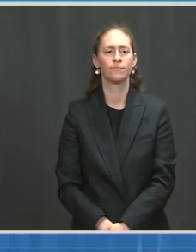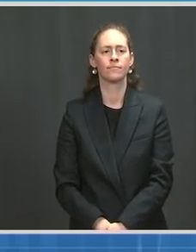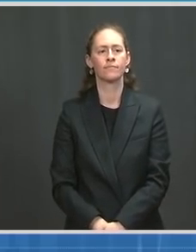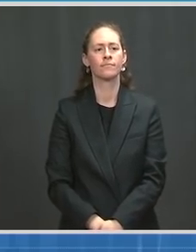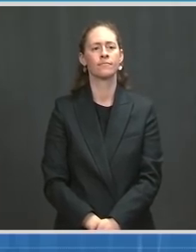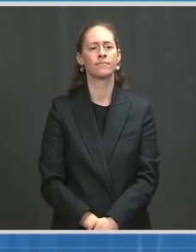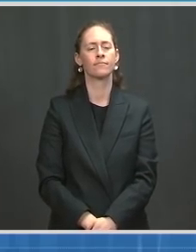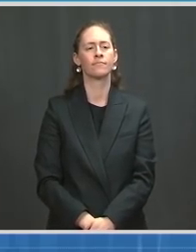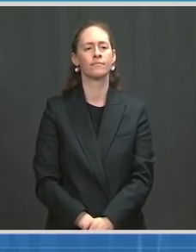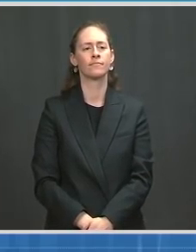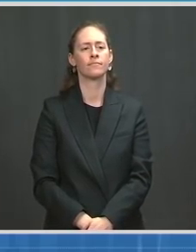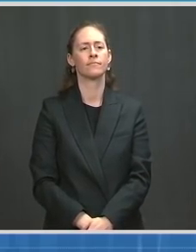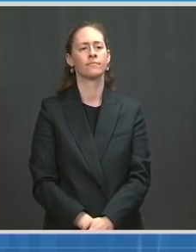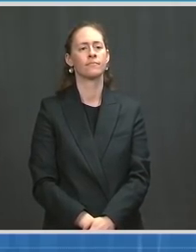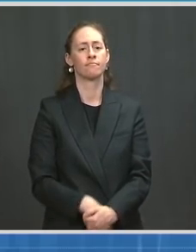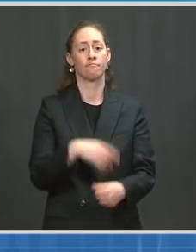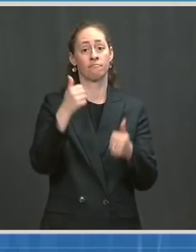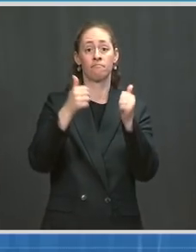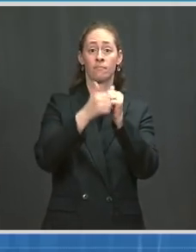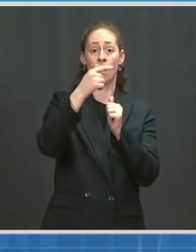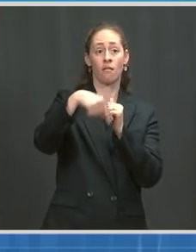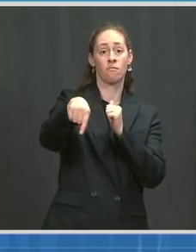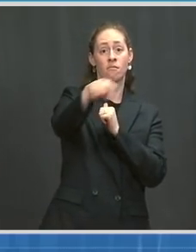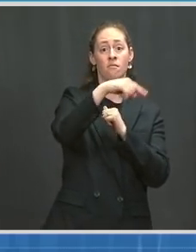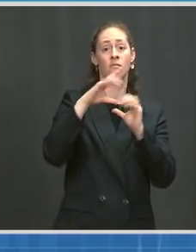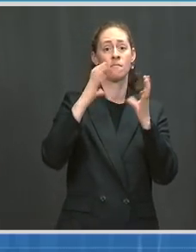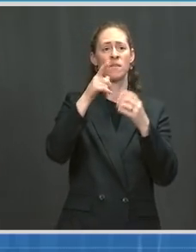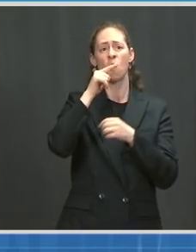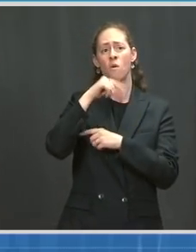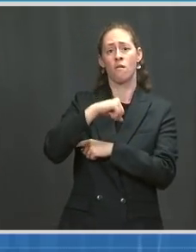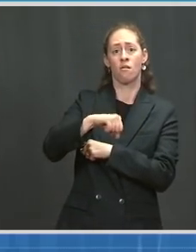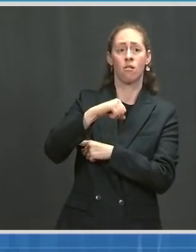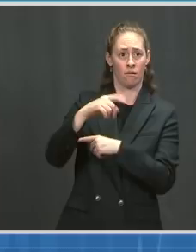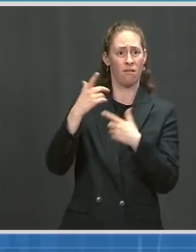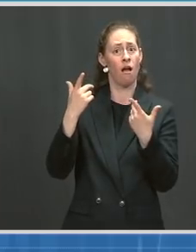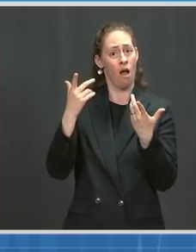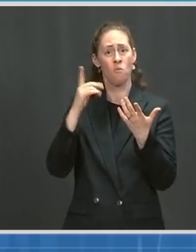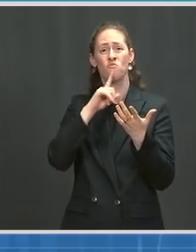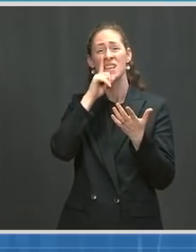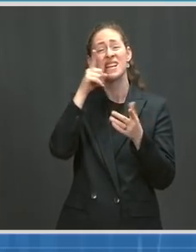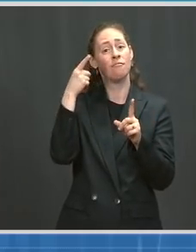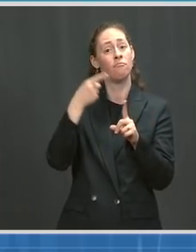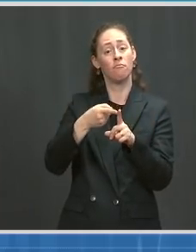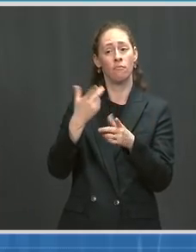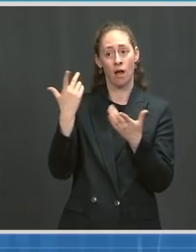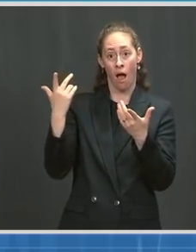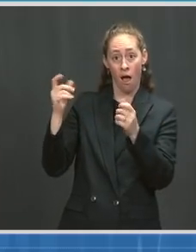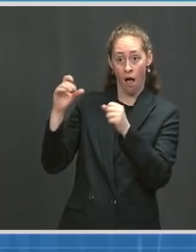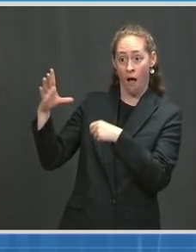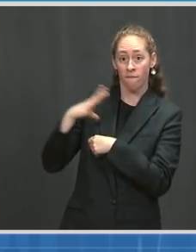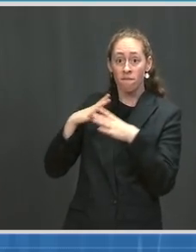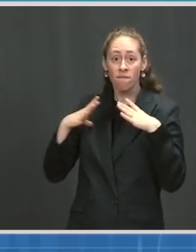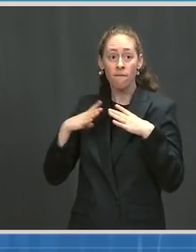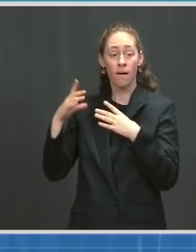to receive and recover from the vaccine. Another 20 percent say they would be more likely if their shot was administered in their workplace.